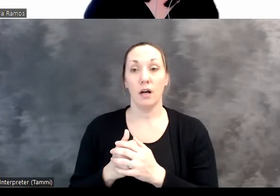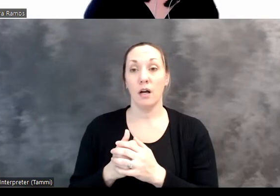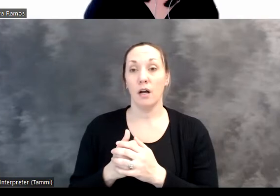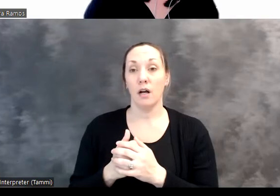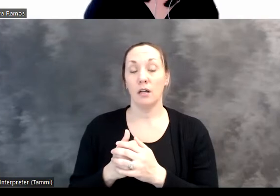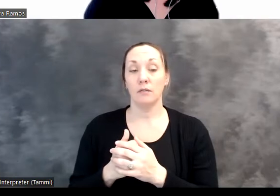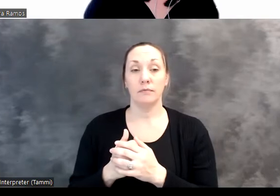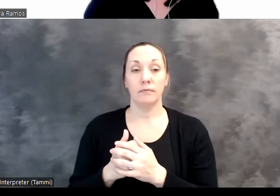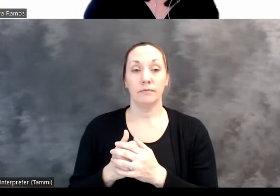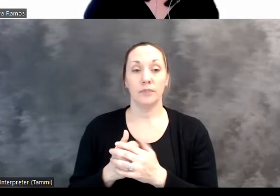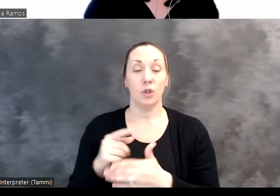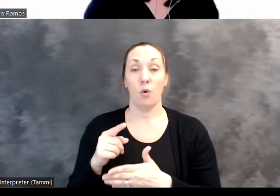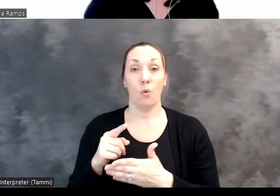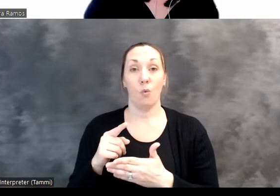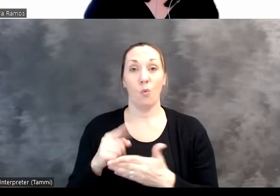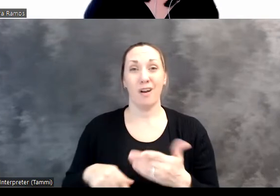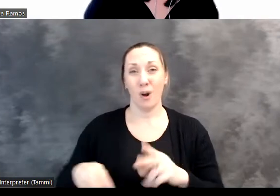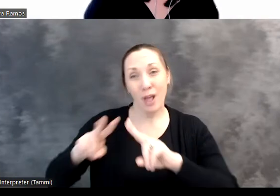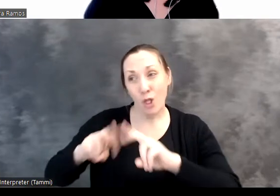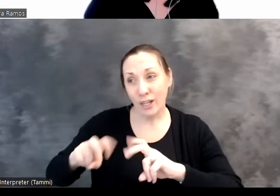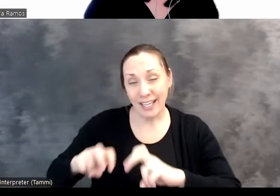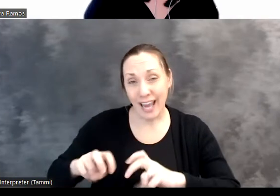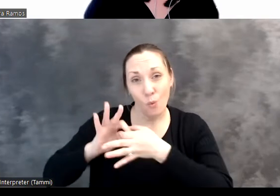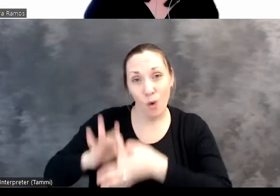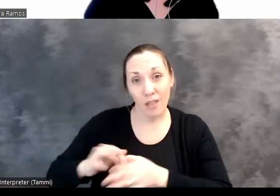change what it means to move through the world with different forms of